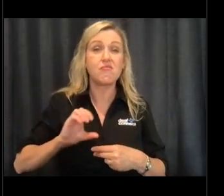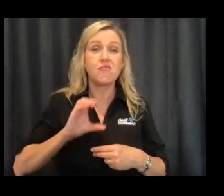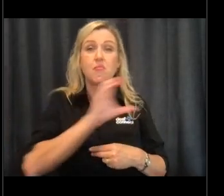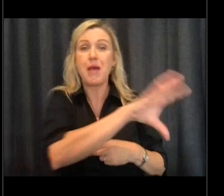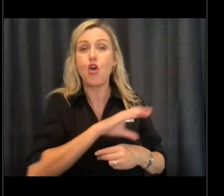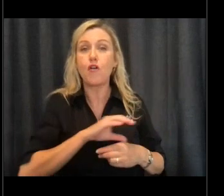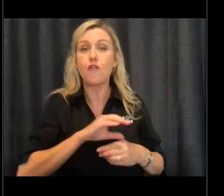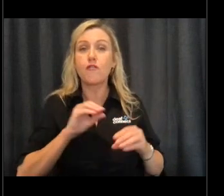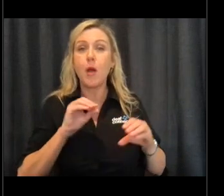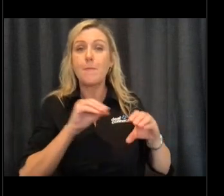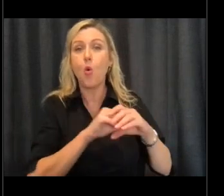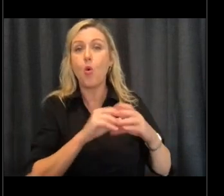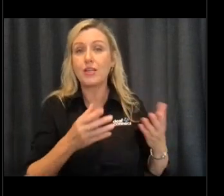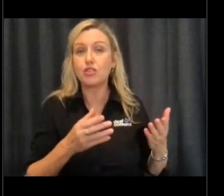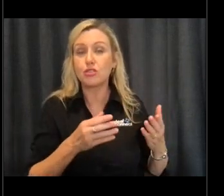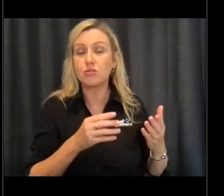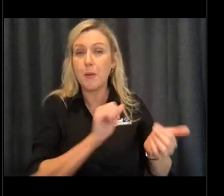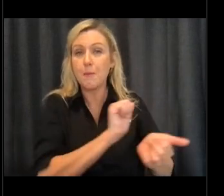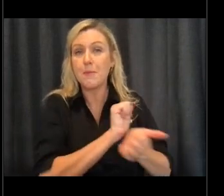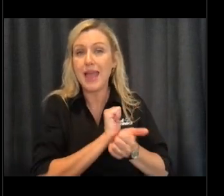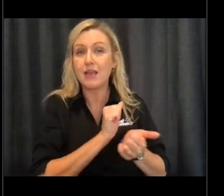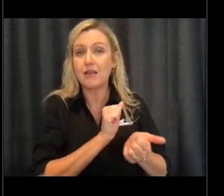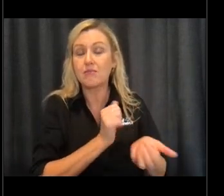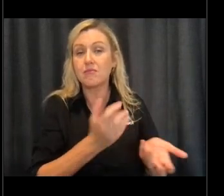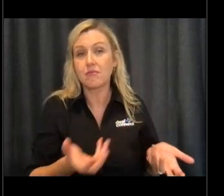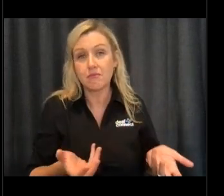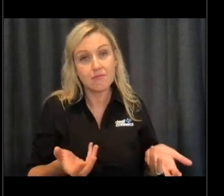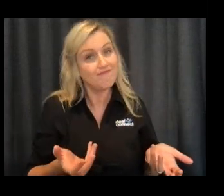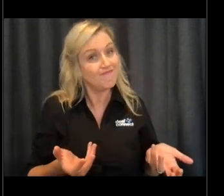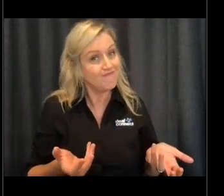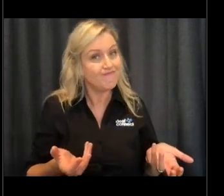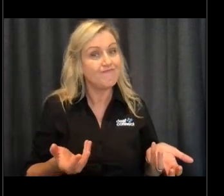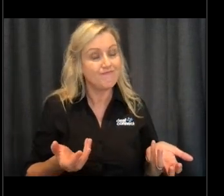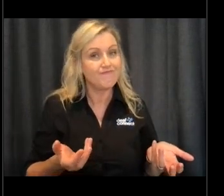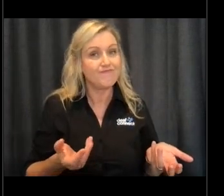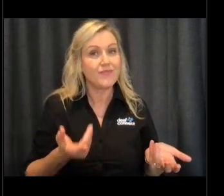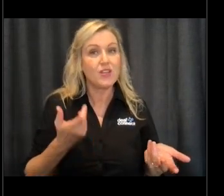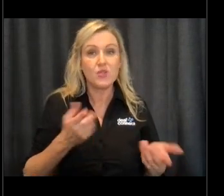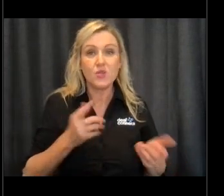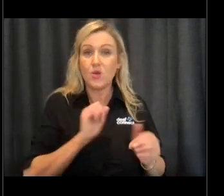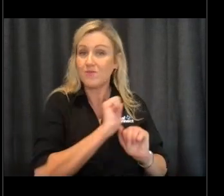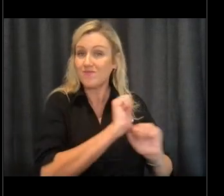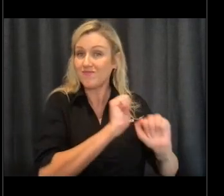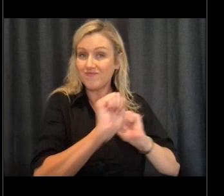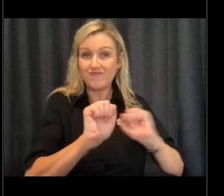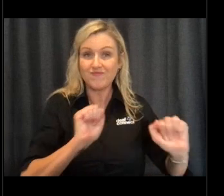That's incredibly rare but it is something that they're entitled to do in theory over a mortgage.